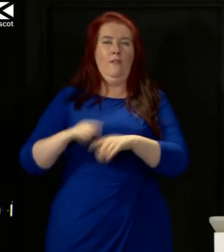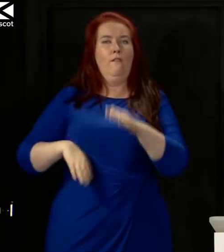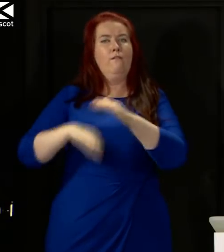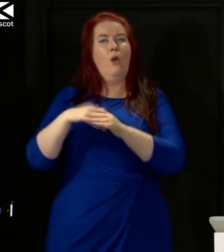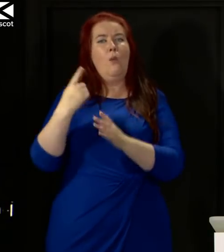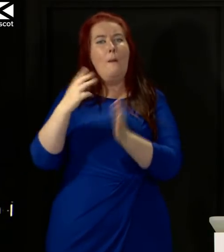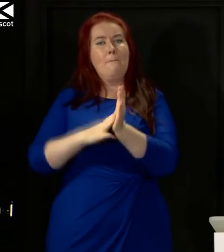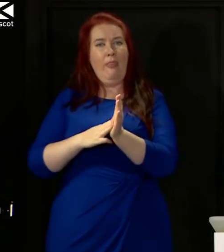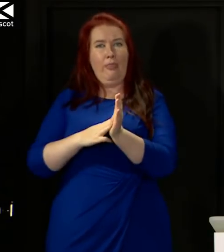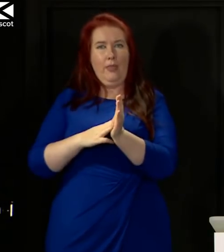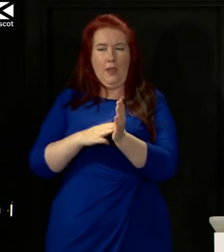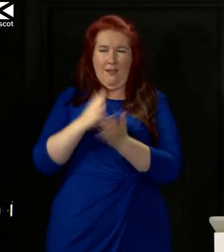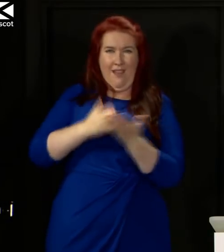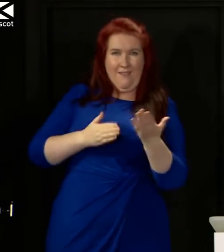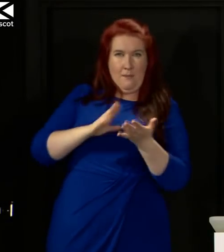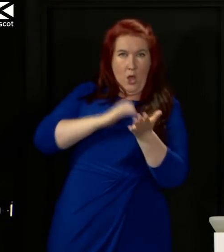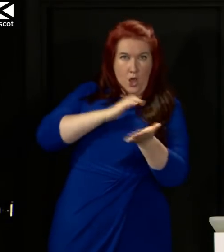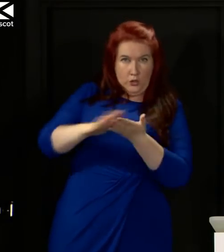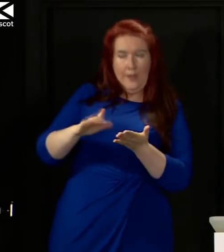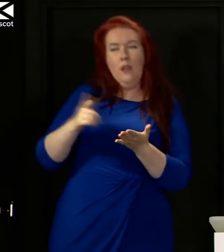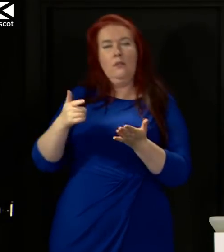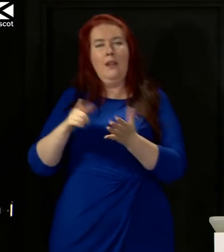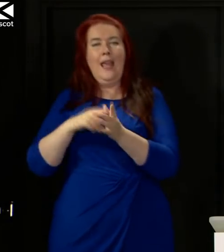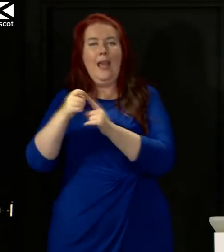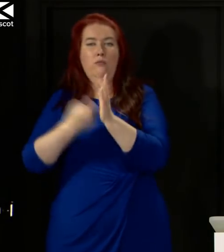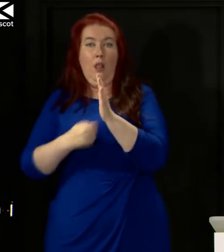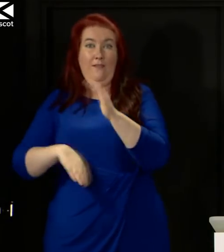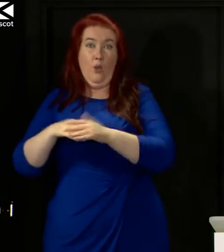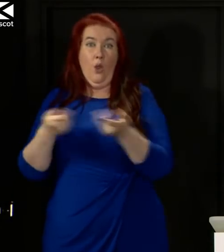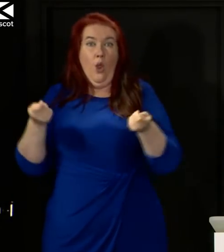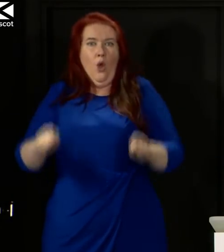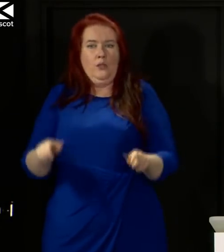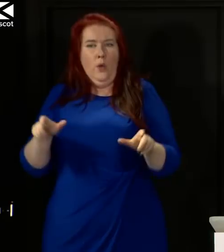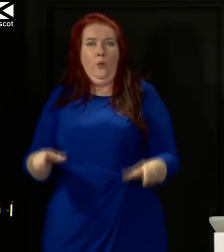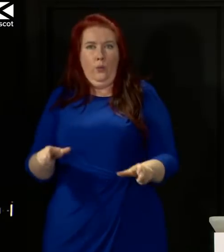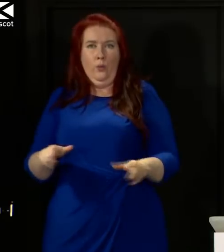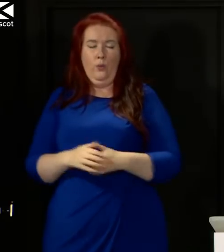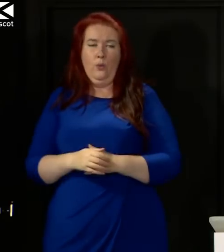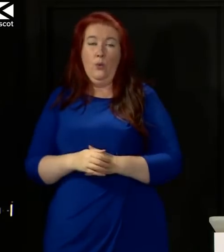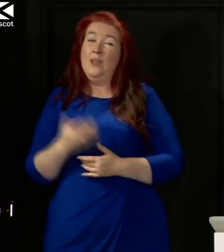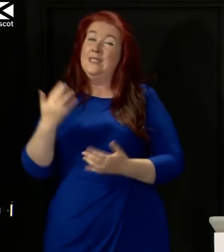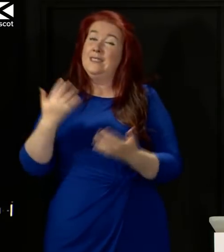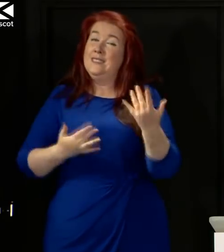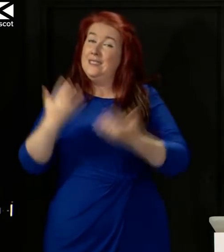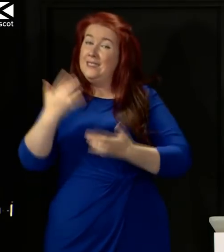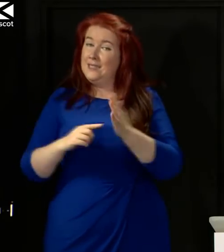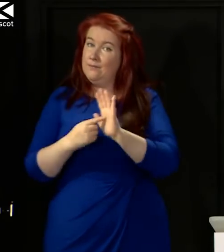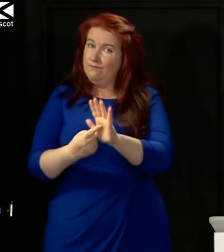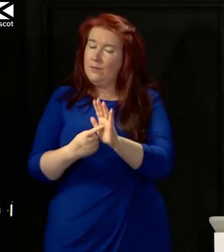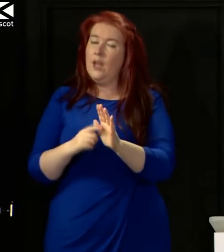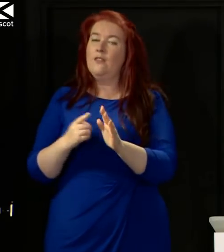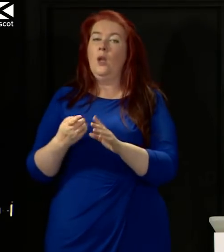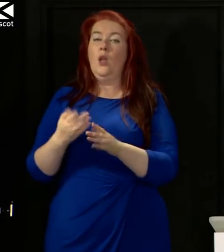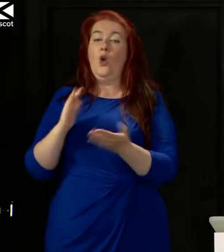lockdown restrictions. Today's figures show that - when compared to the three months from November to January